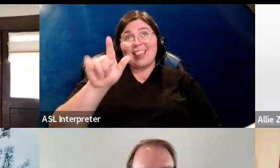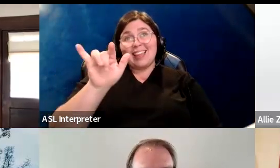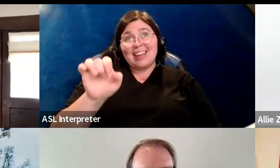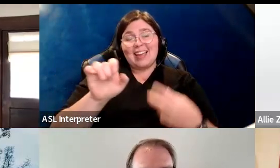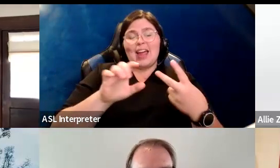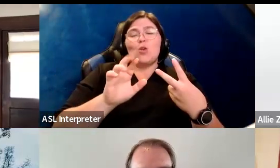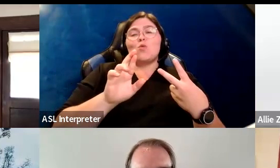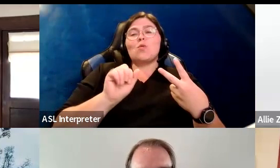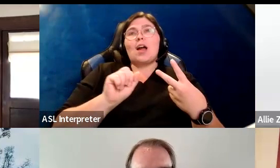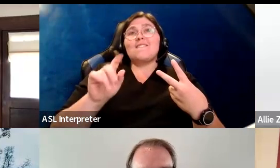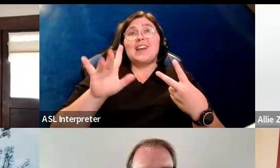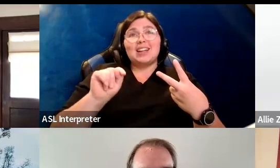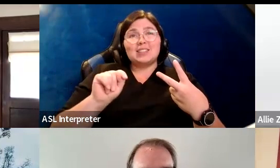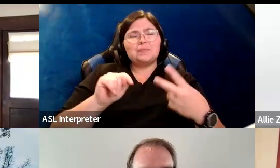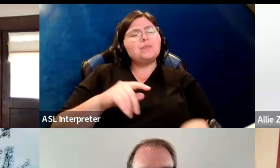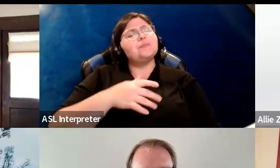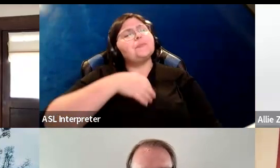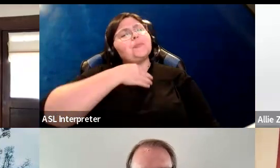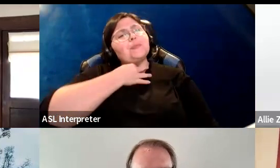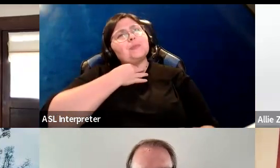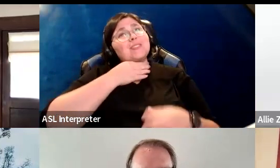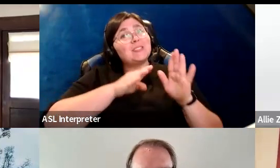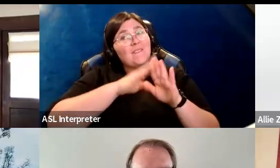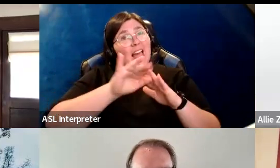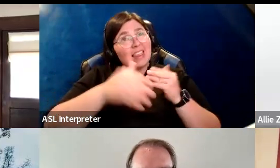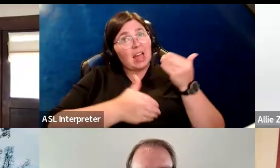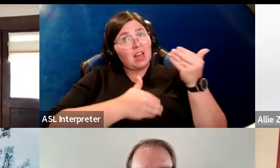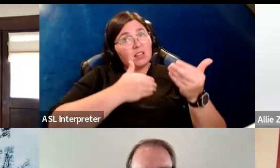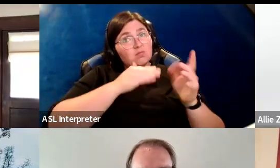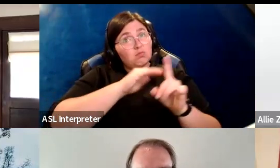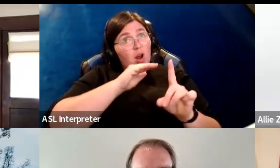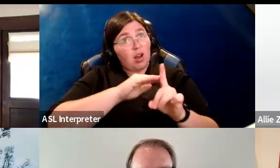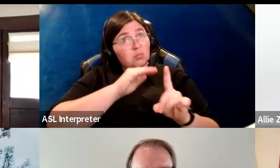How was the process of developing the prompt, and is it available anywhere?